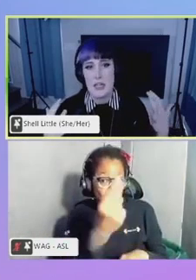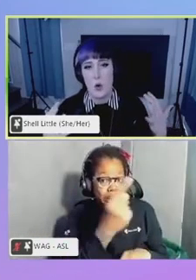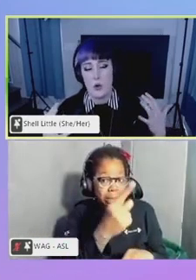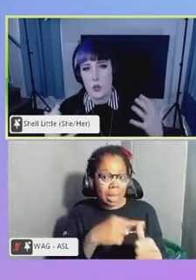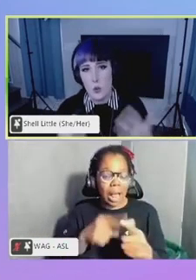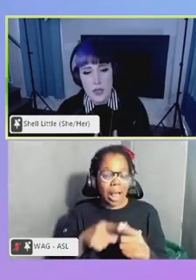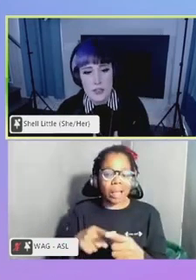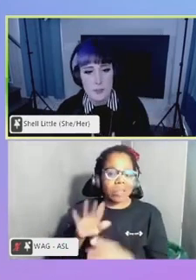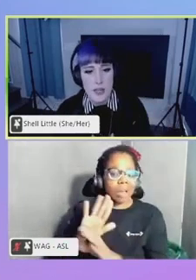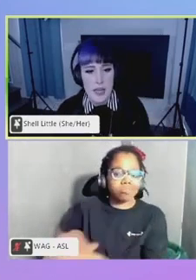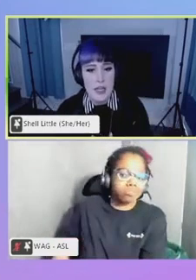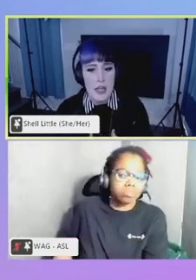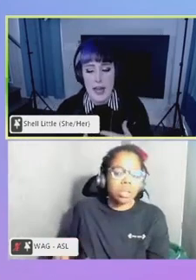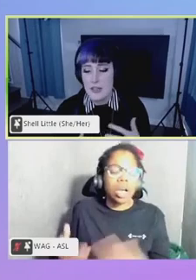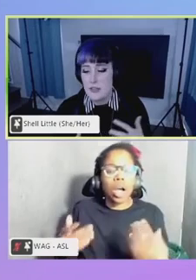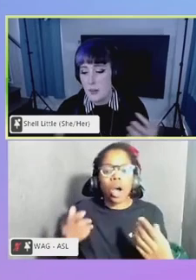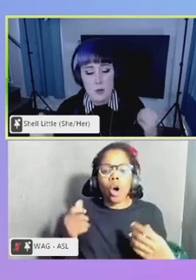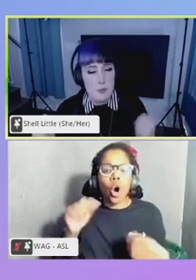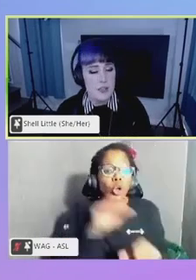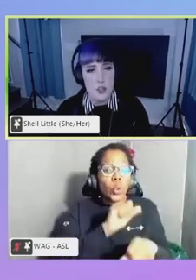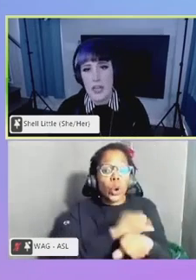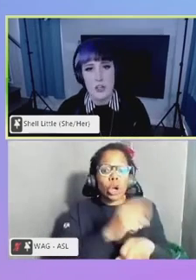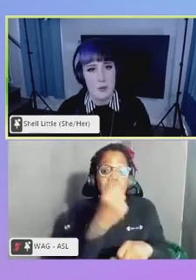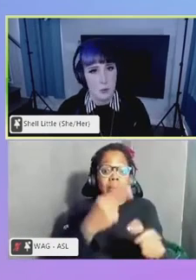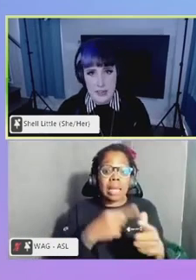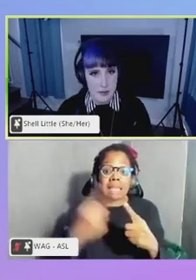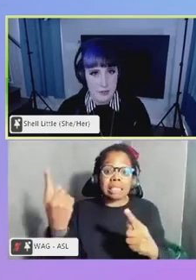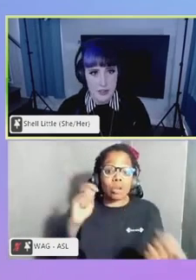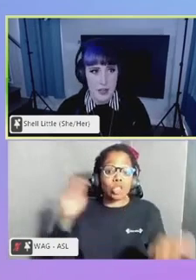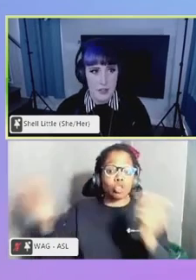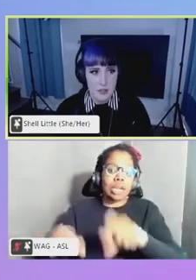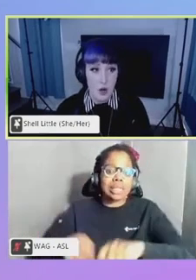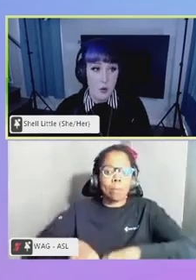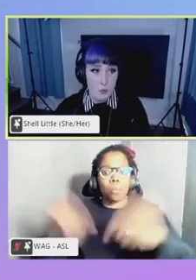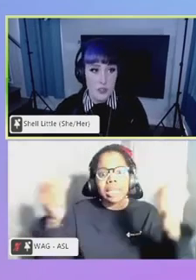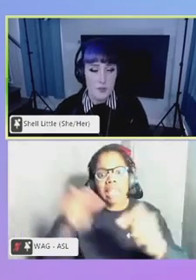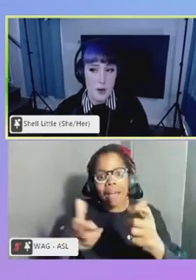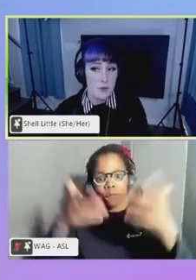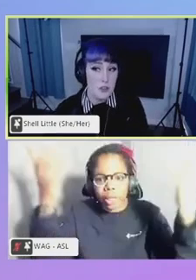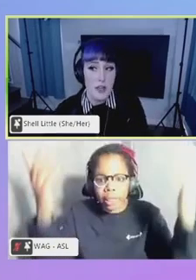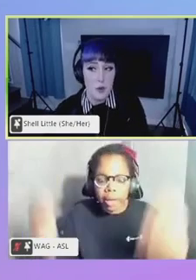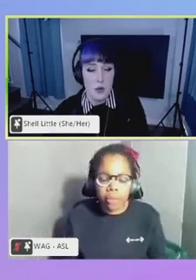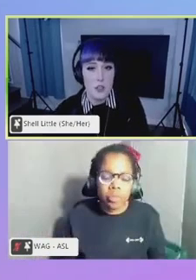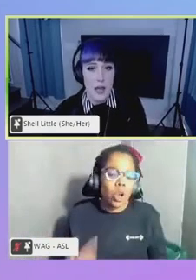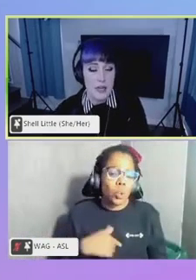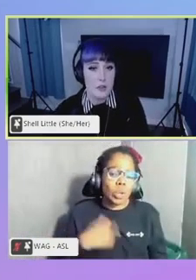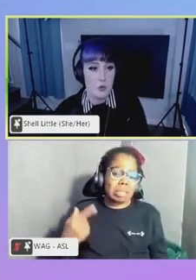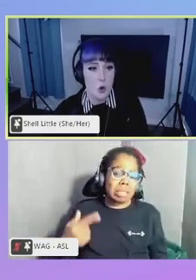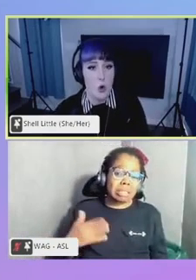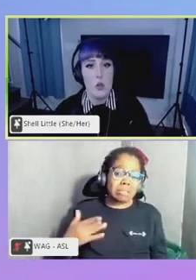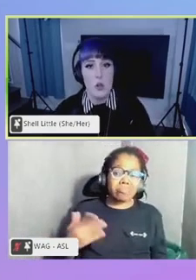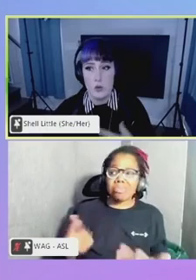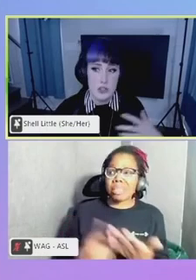the work they did will never see the light of day. And. And that is kind of what it feels like sometimes for accessibility. Work on some things. And then